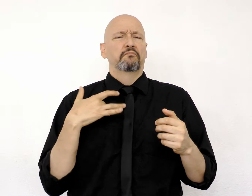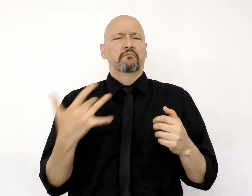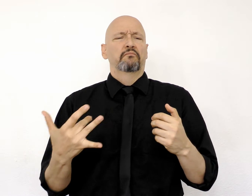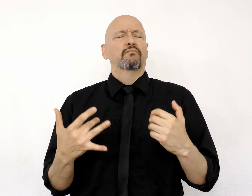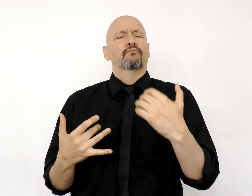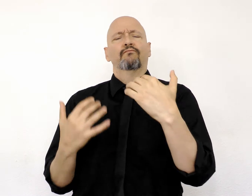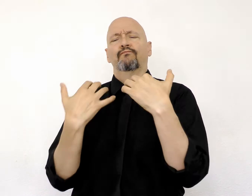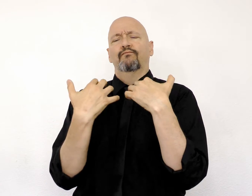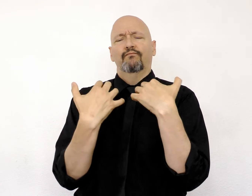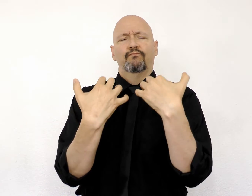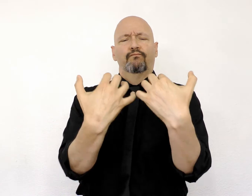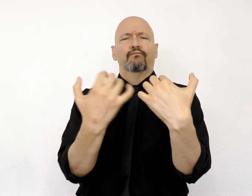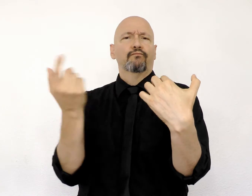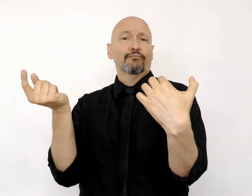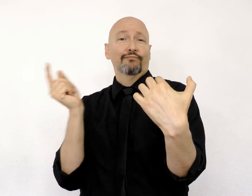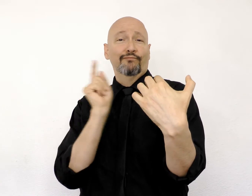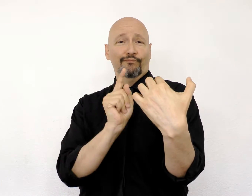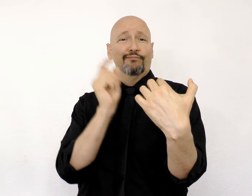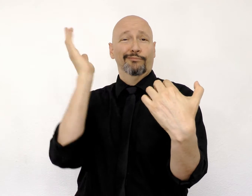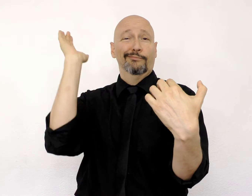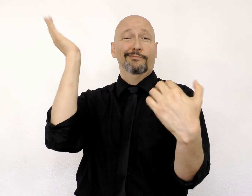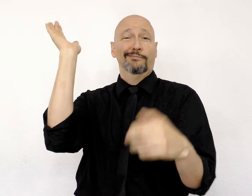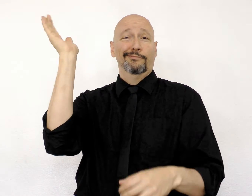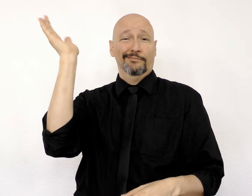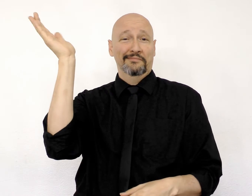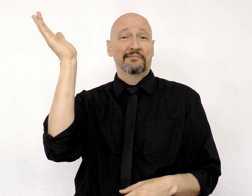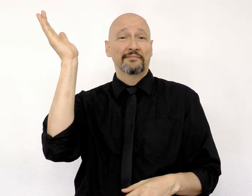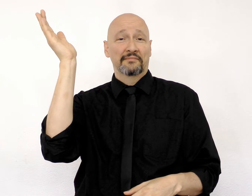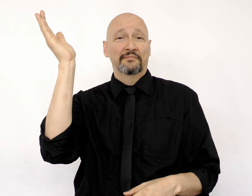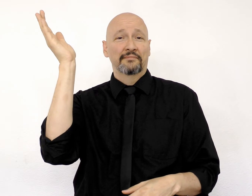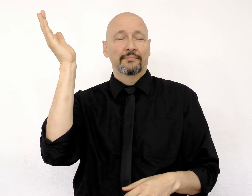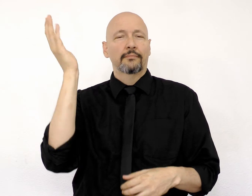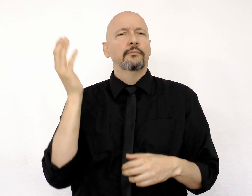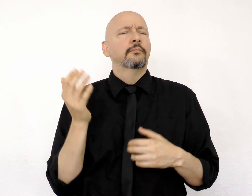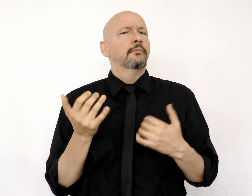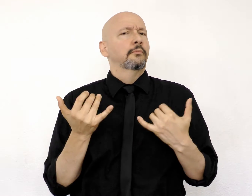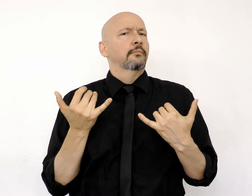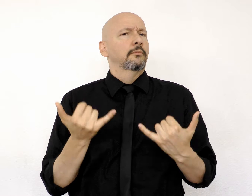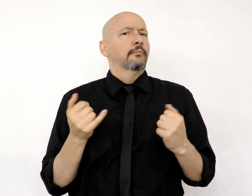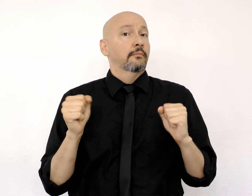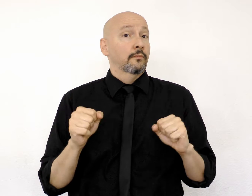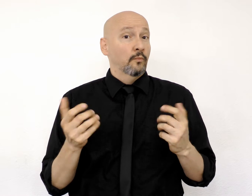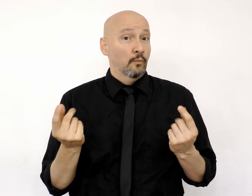you would stand in front of a group and lecture.